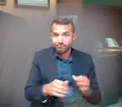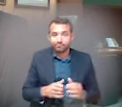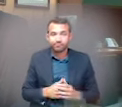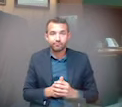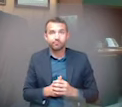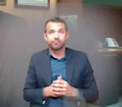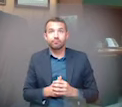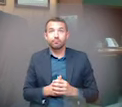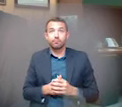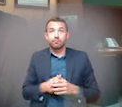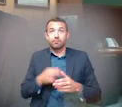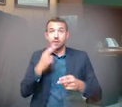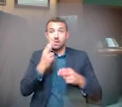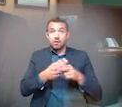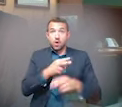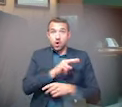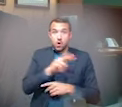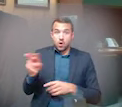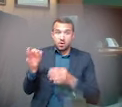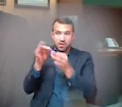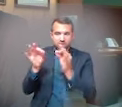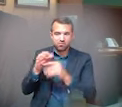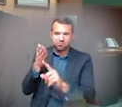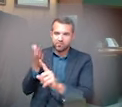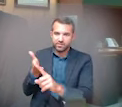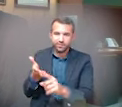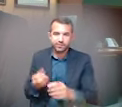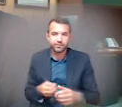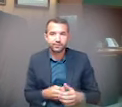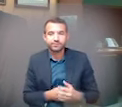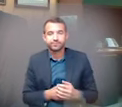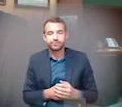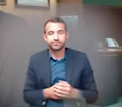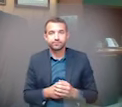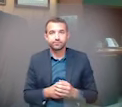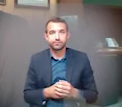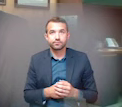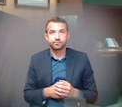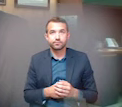So as we close out, we're going to turn the floor over to you LeDerick.